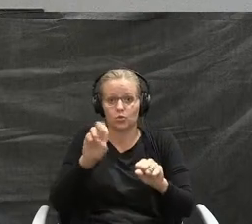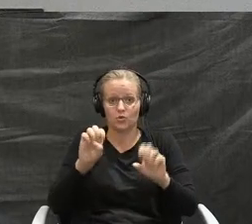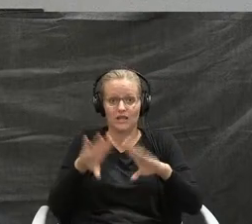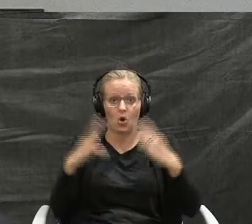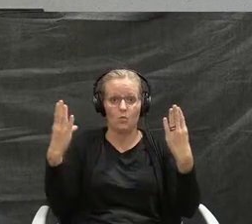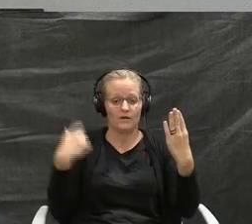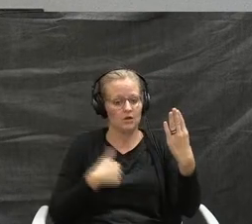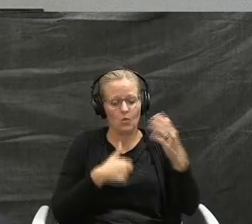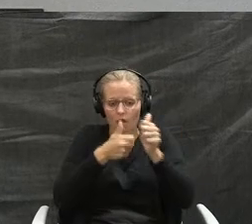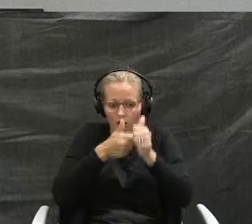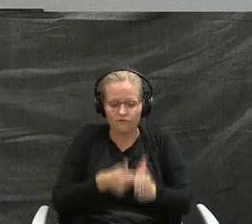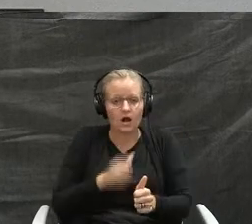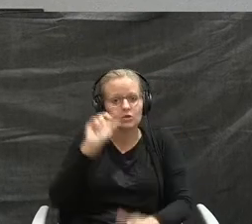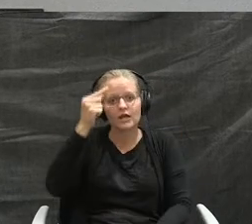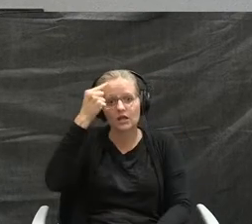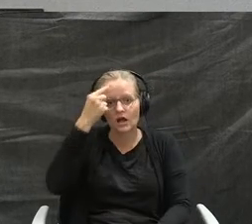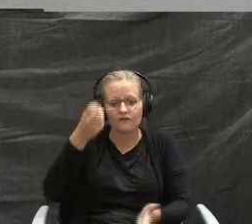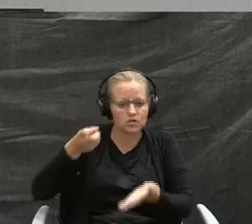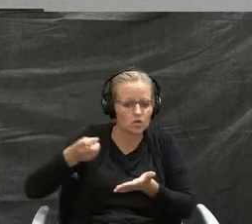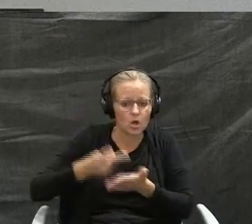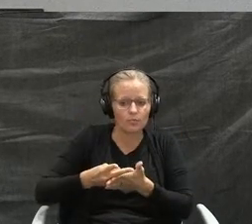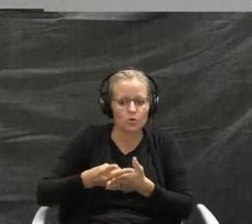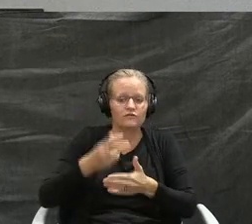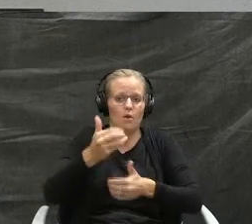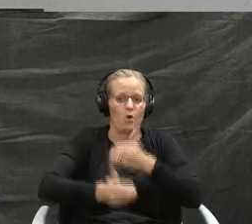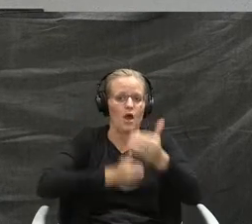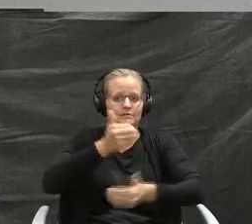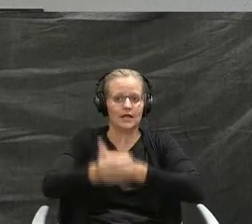approved process. Minnesota Department of Health is also